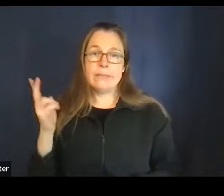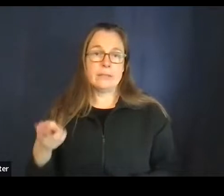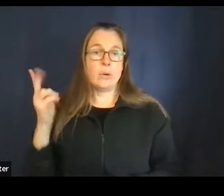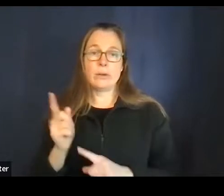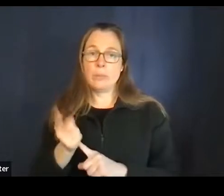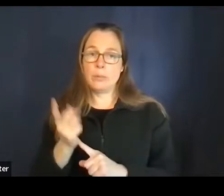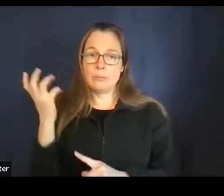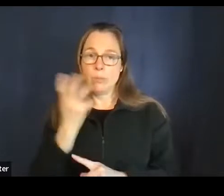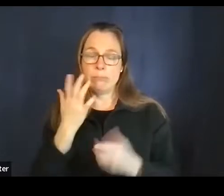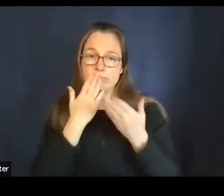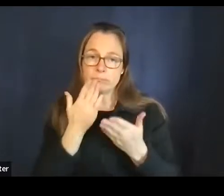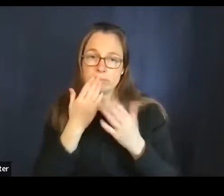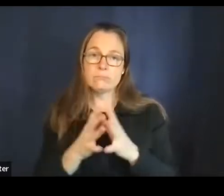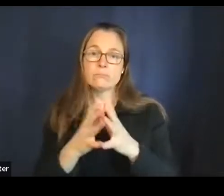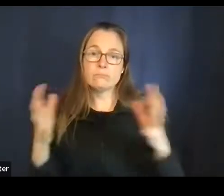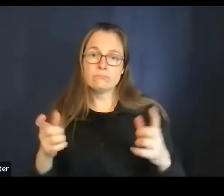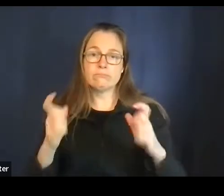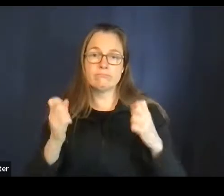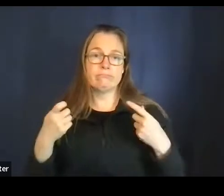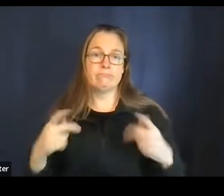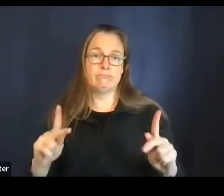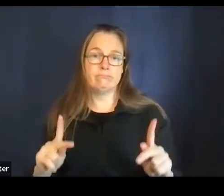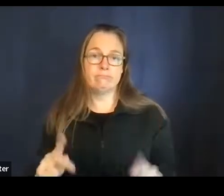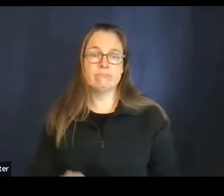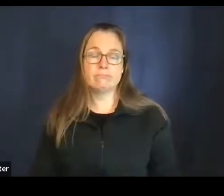Thank you very much for this opportunity to move Portland forward.